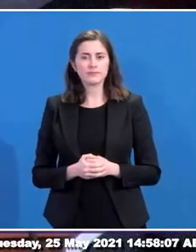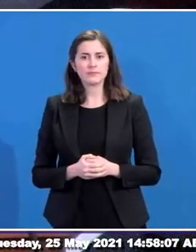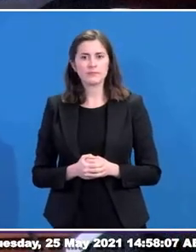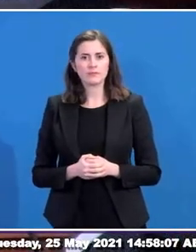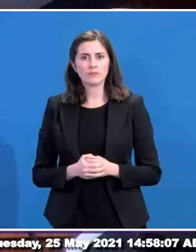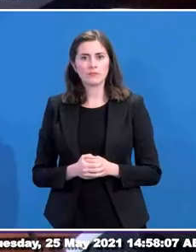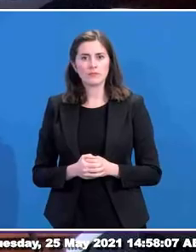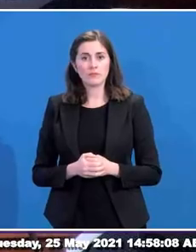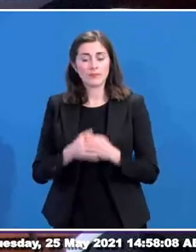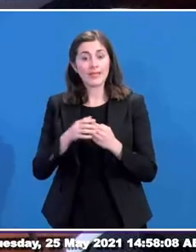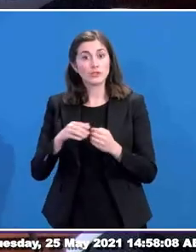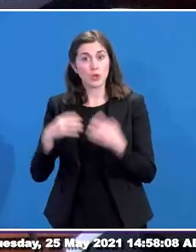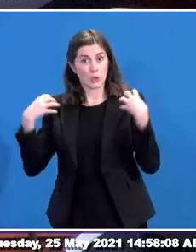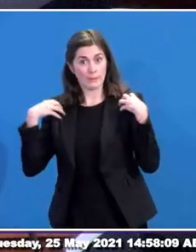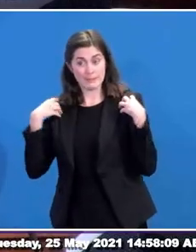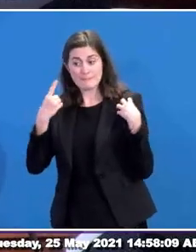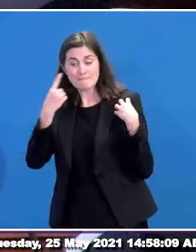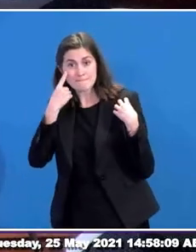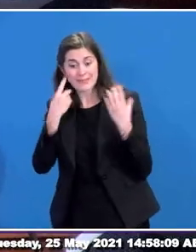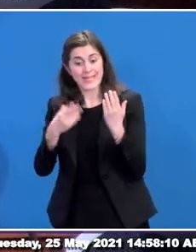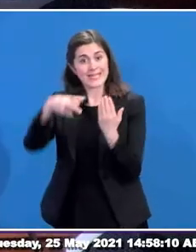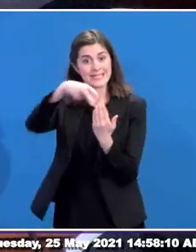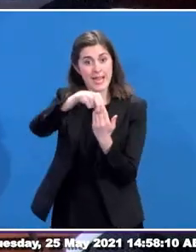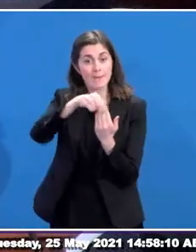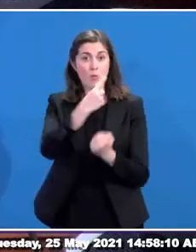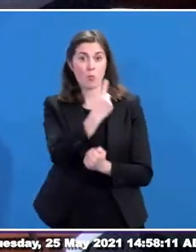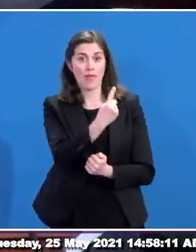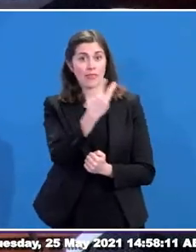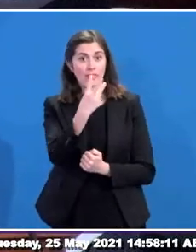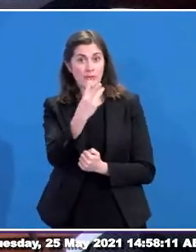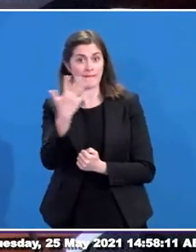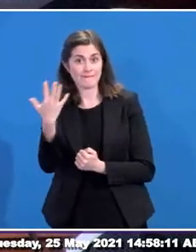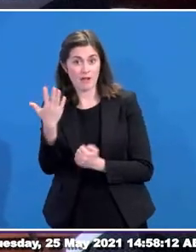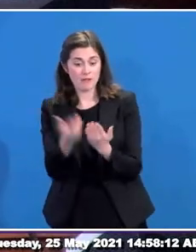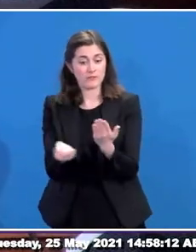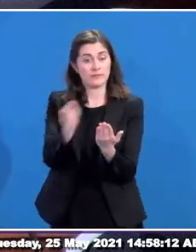tab 135 is a report of 56 pages.